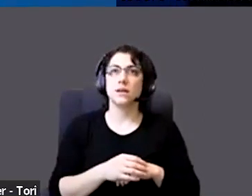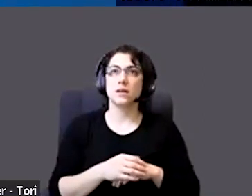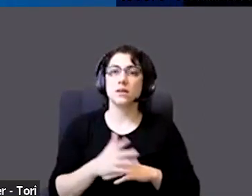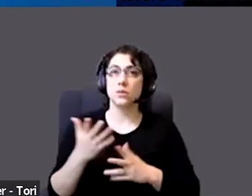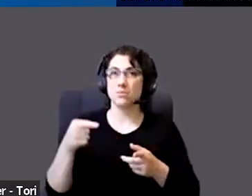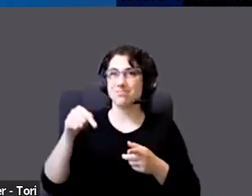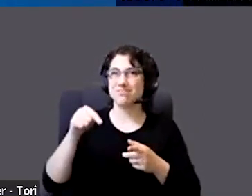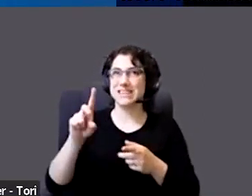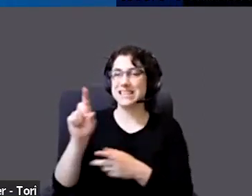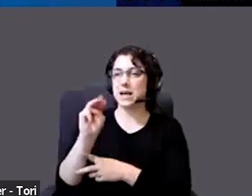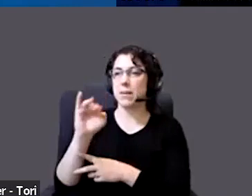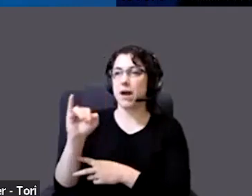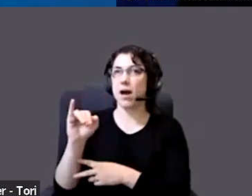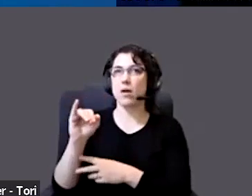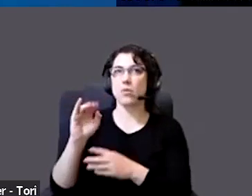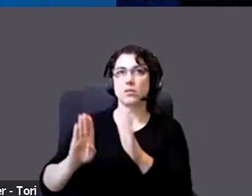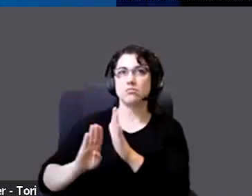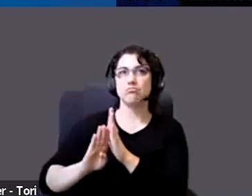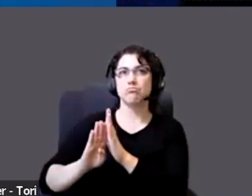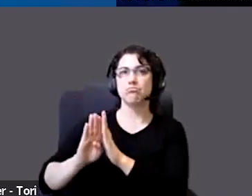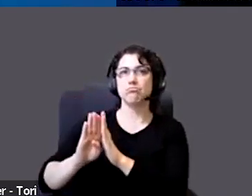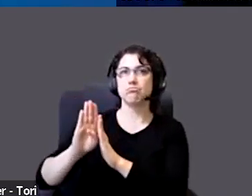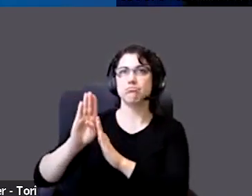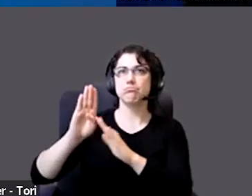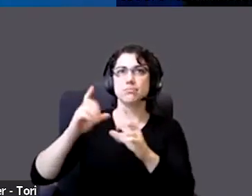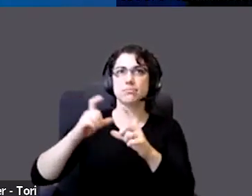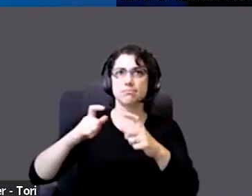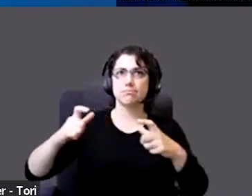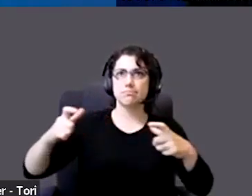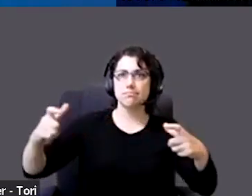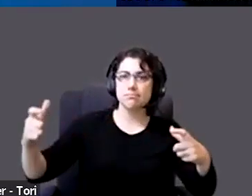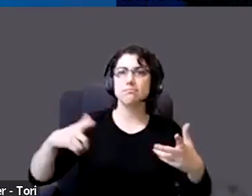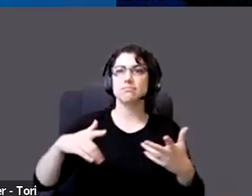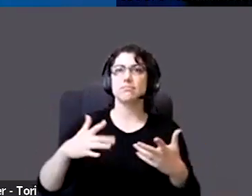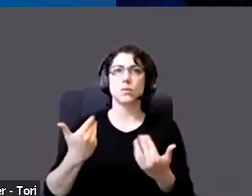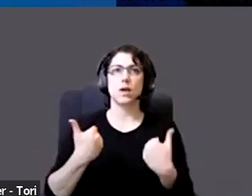We're working with CMS to make sure that there are incentives or conditions that make it